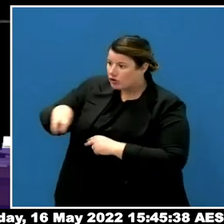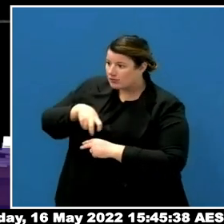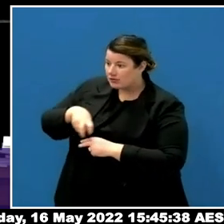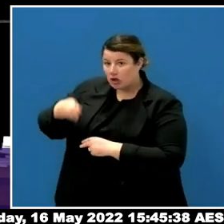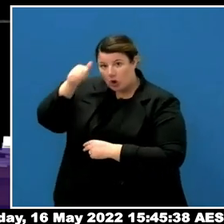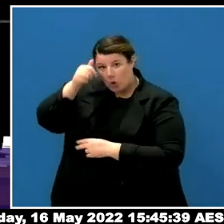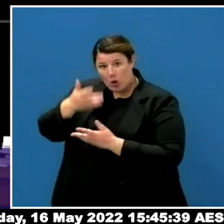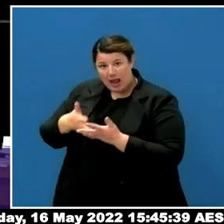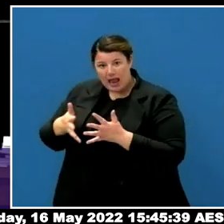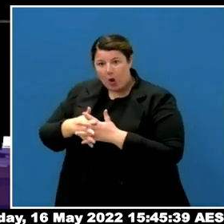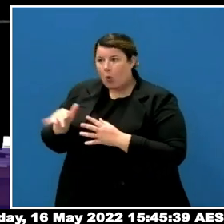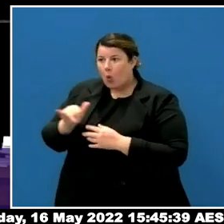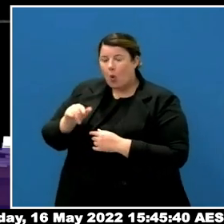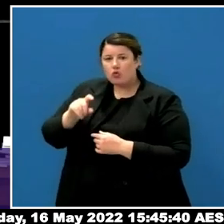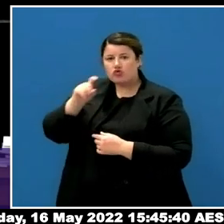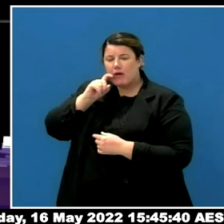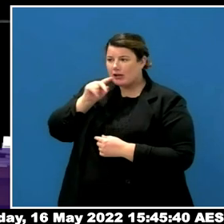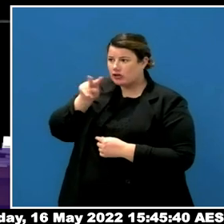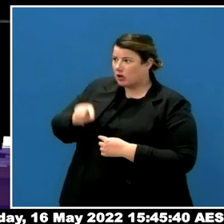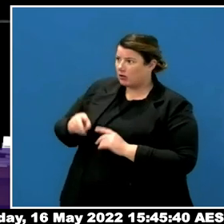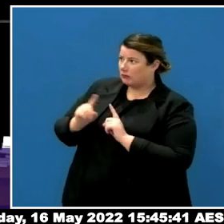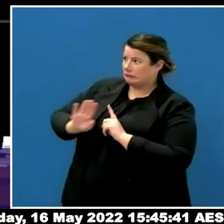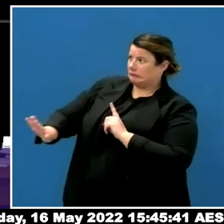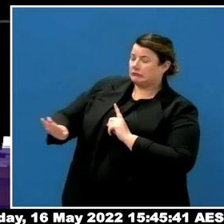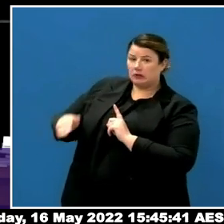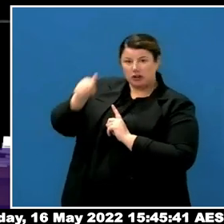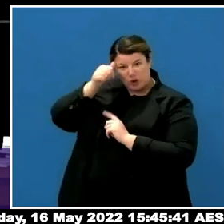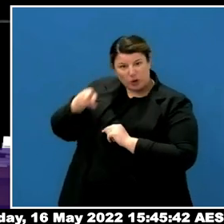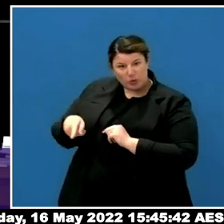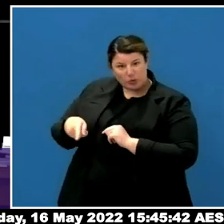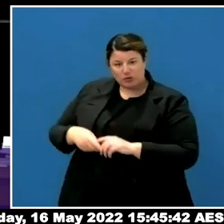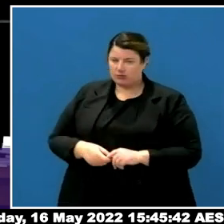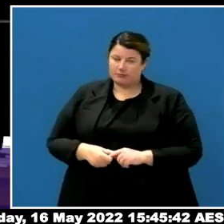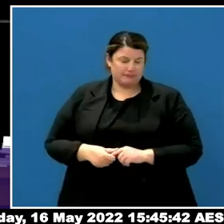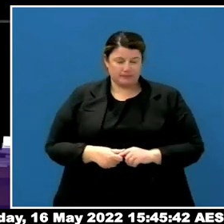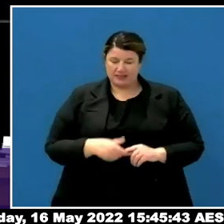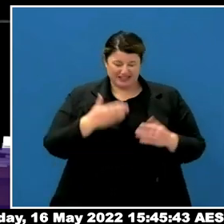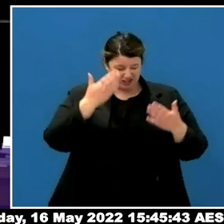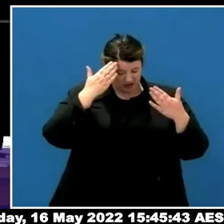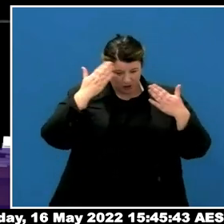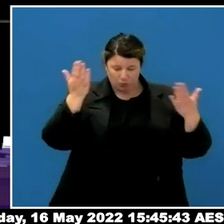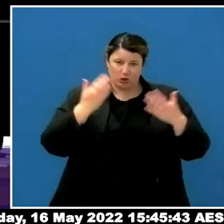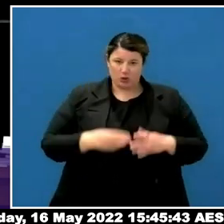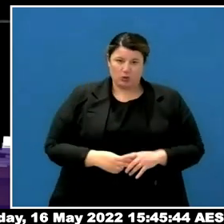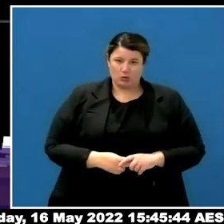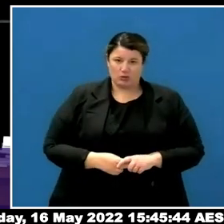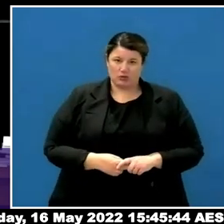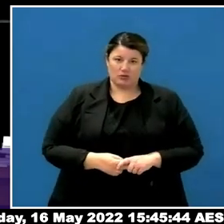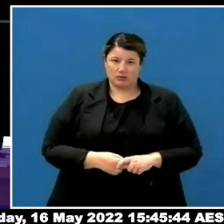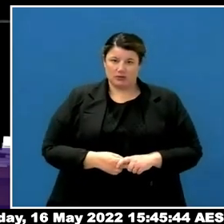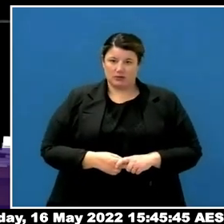It would be fair to say you were - I think it's probably likely very upset,